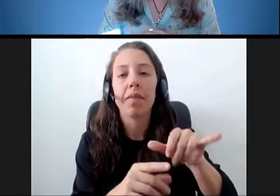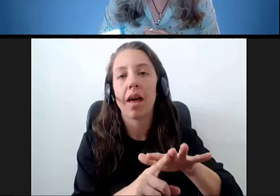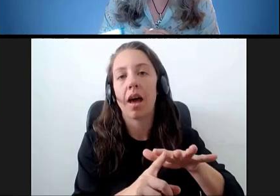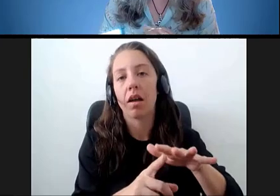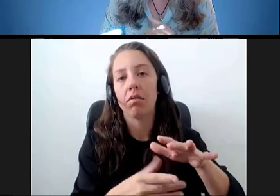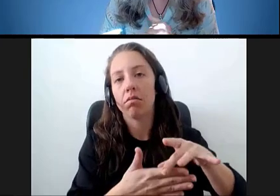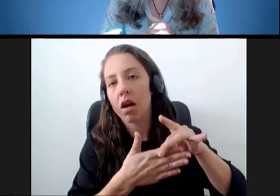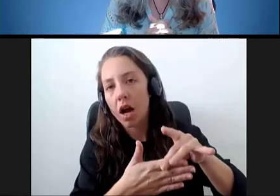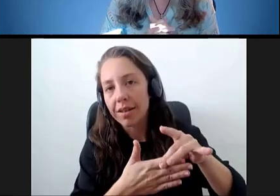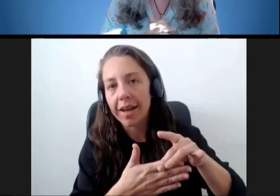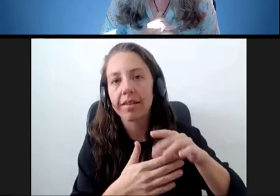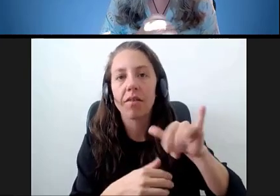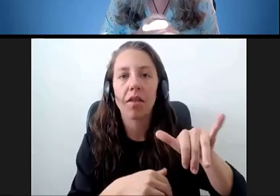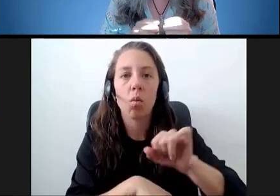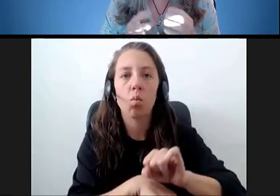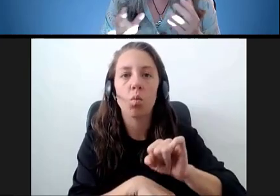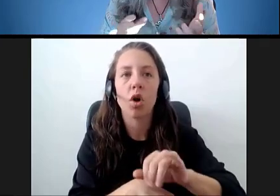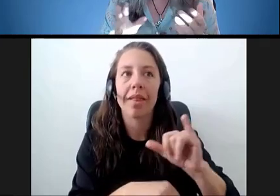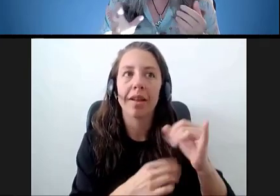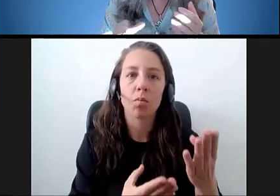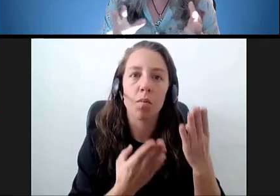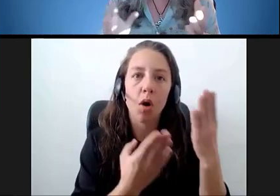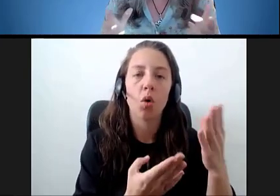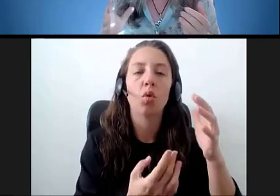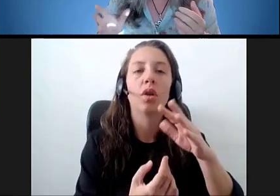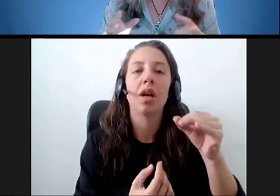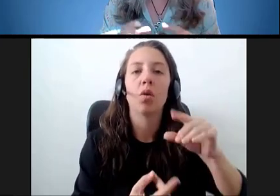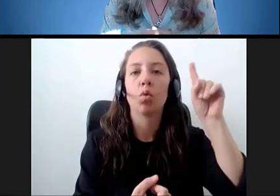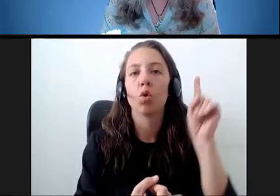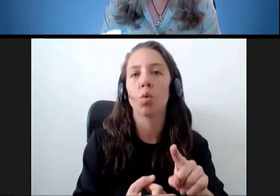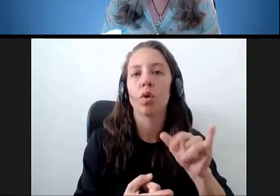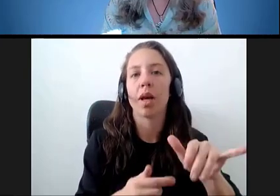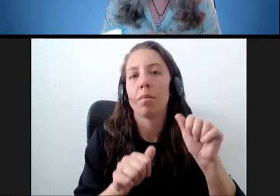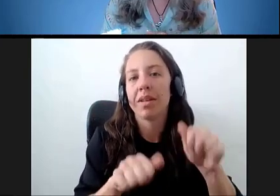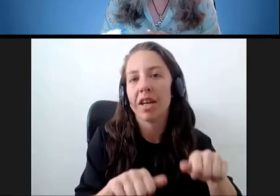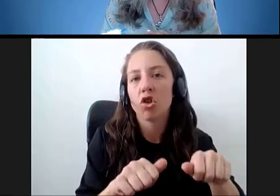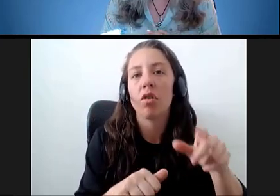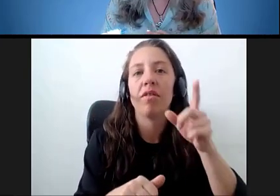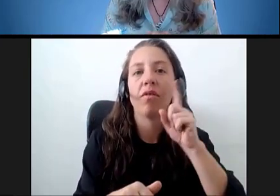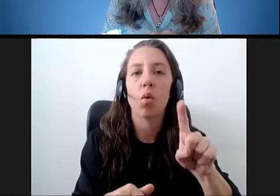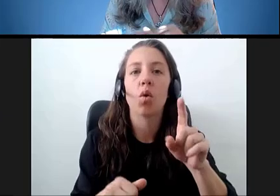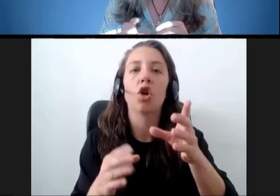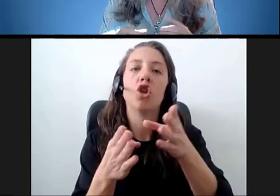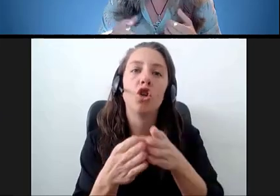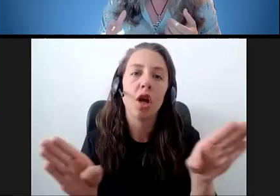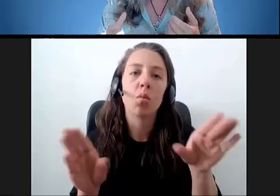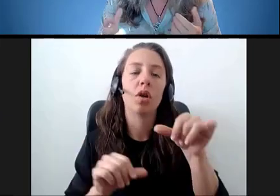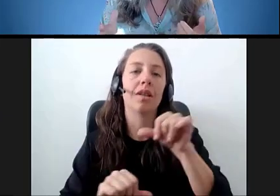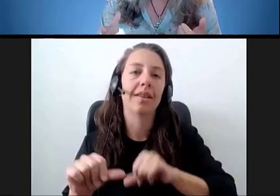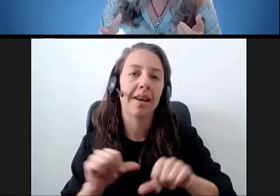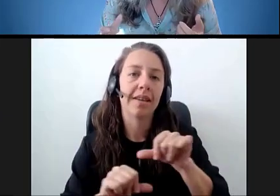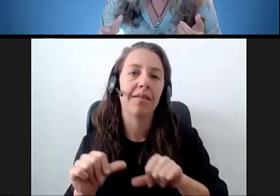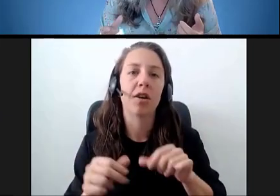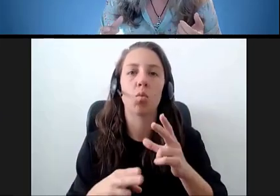It's intended to reduce the potential for generic generals' scientific reputation to have an undue influence.